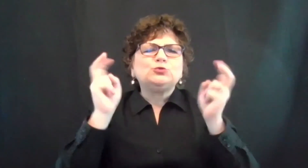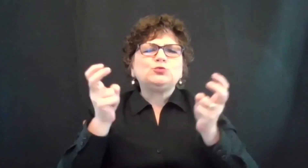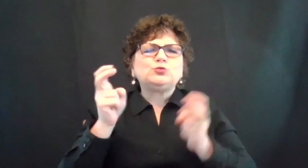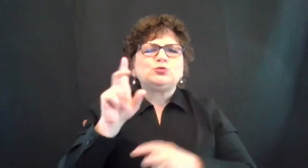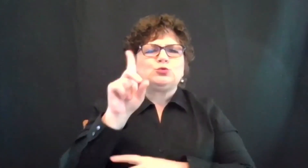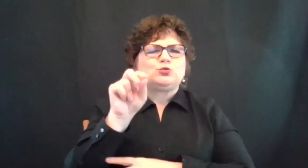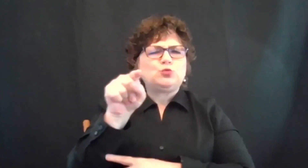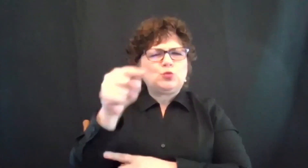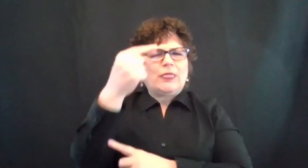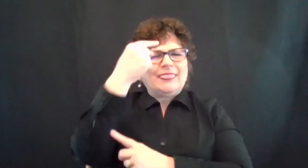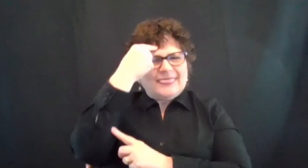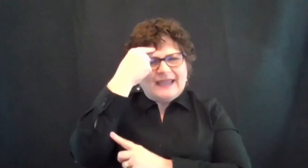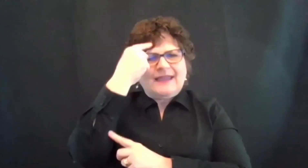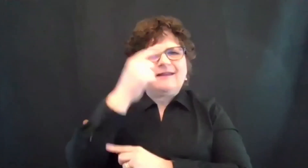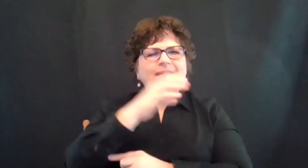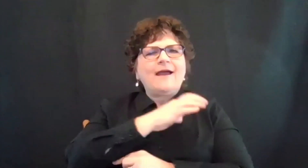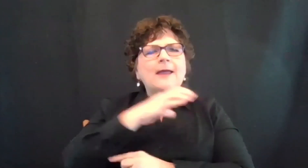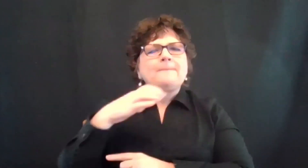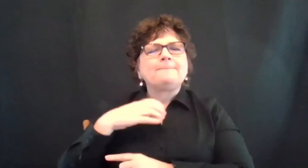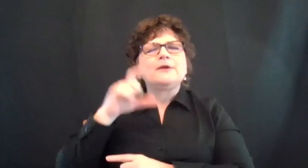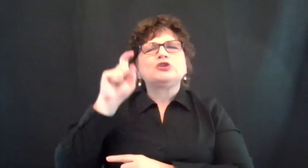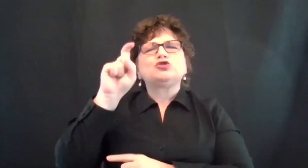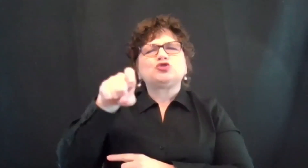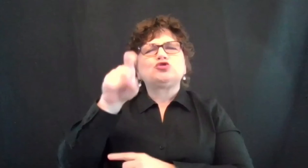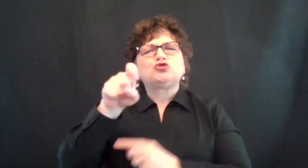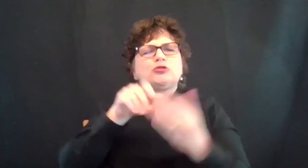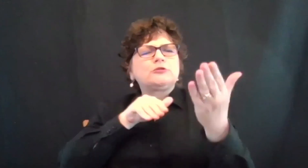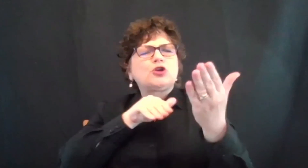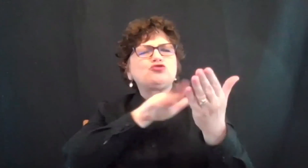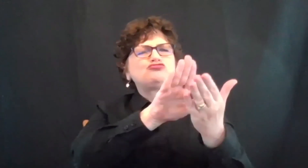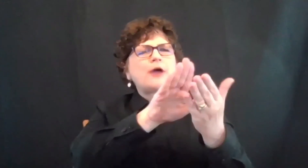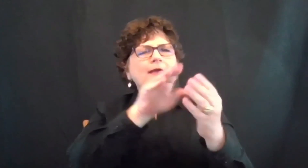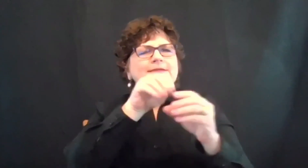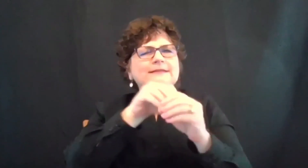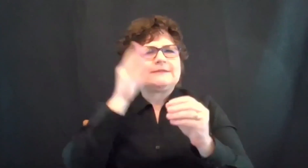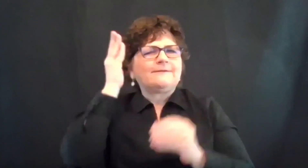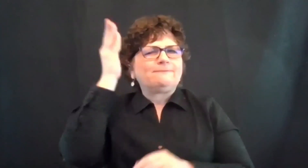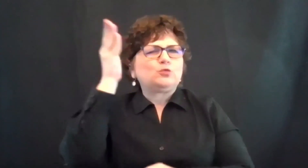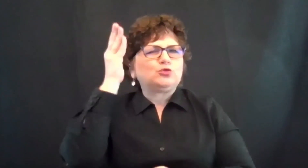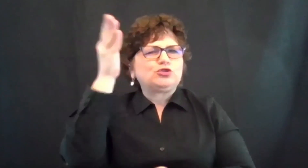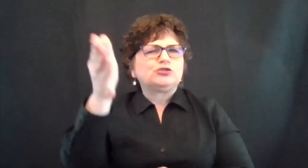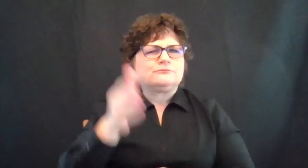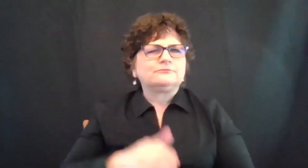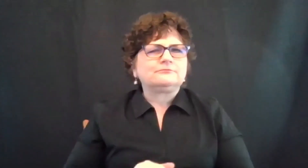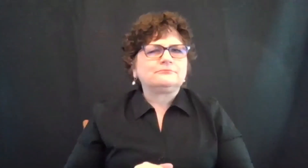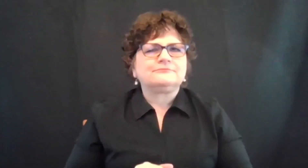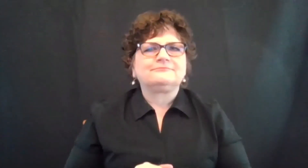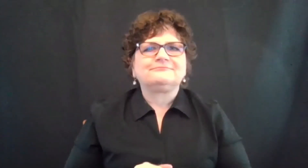What kind of issues do you think the Commission should address in the future?